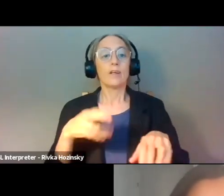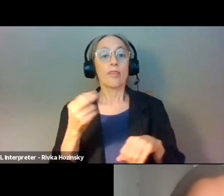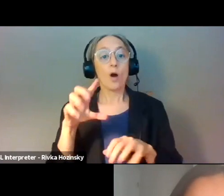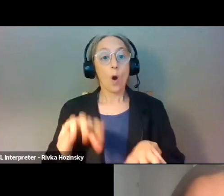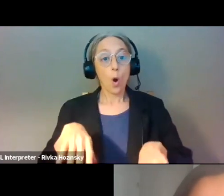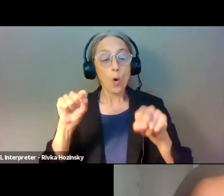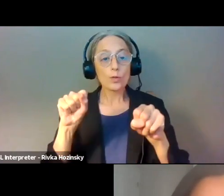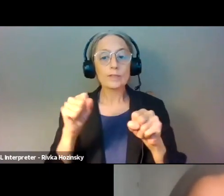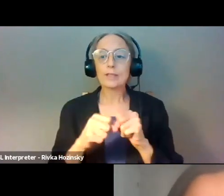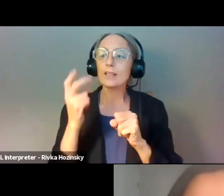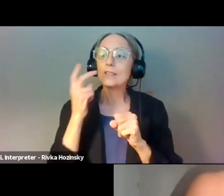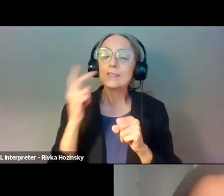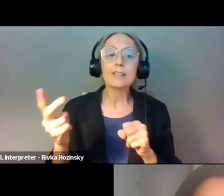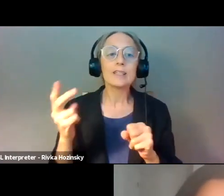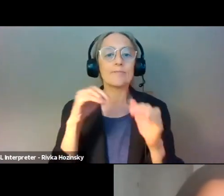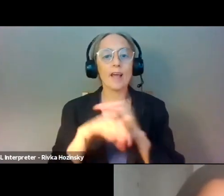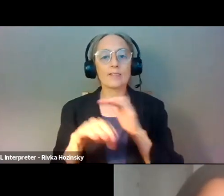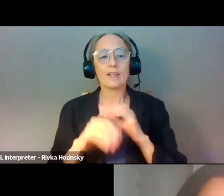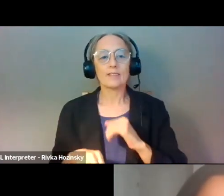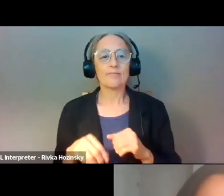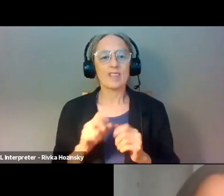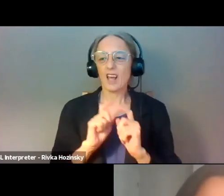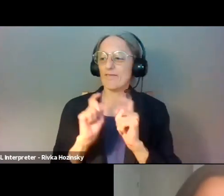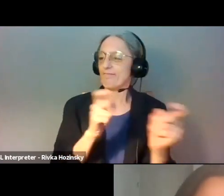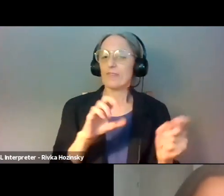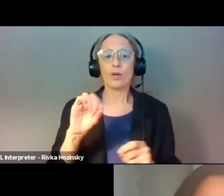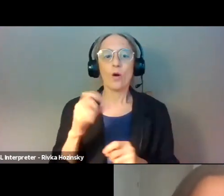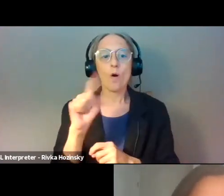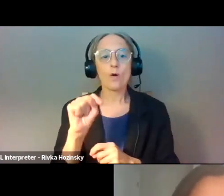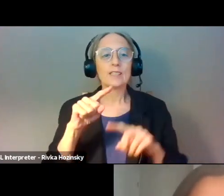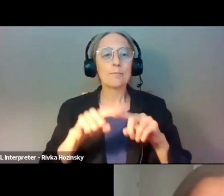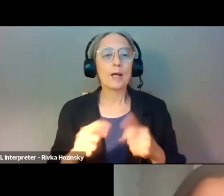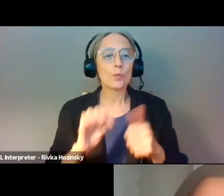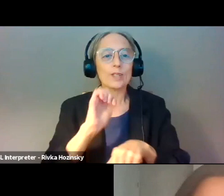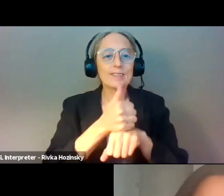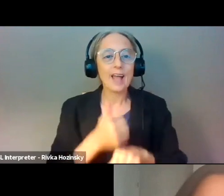or the co-host, depending upon settings, in Zoom meetings and Zoom webinar.